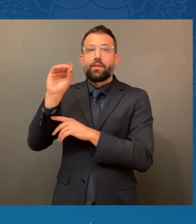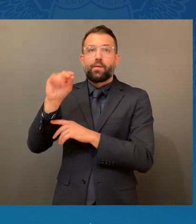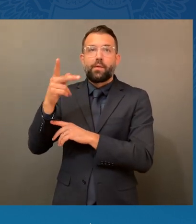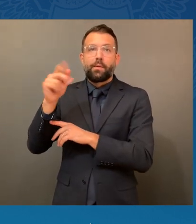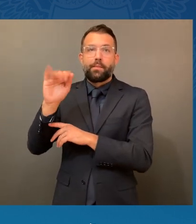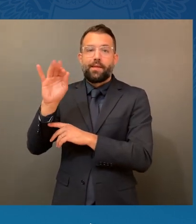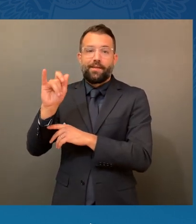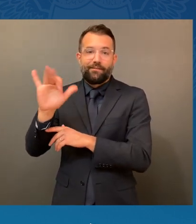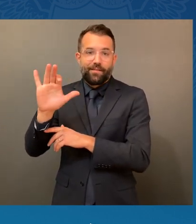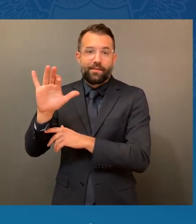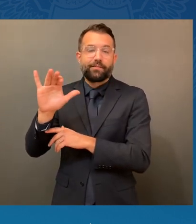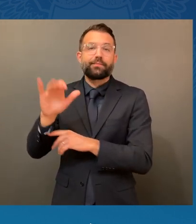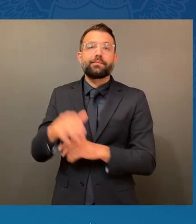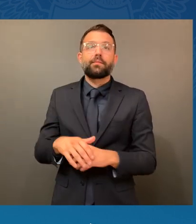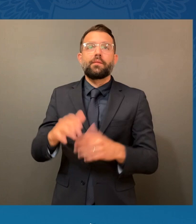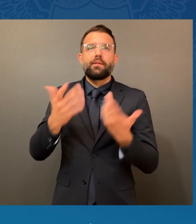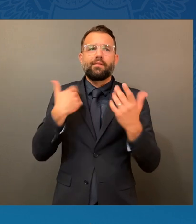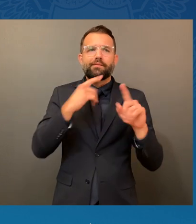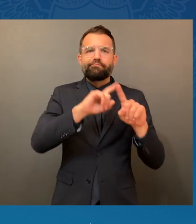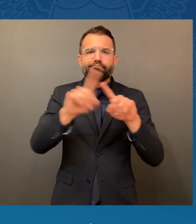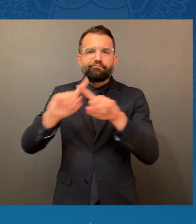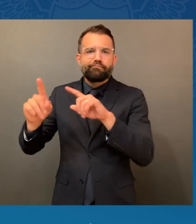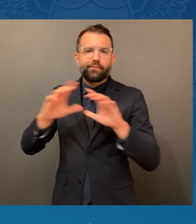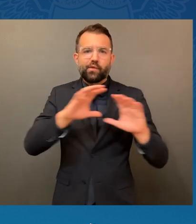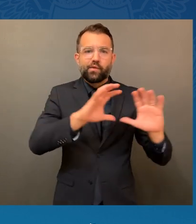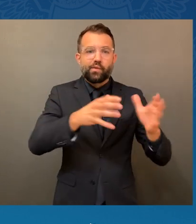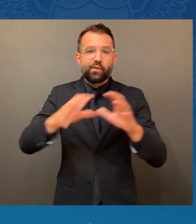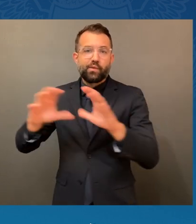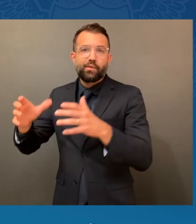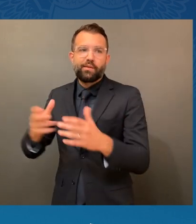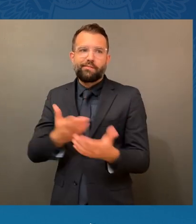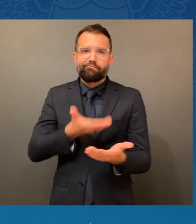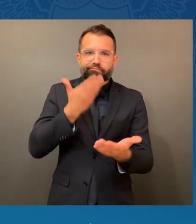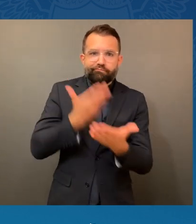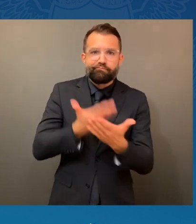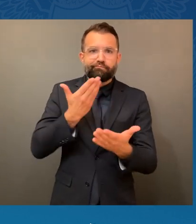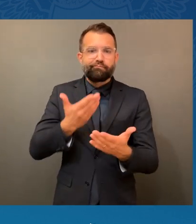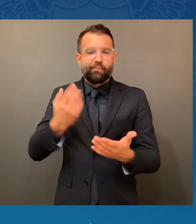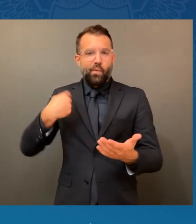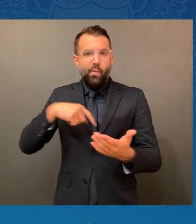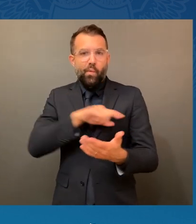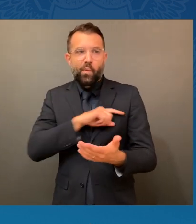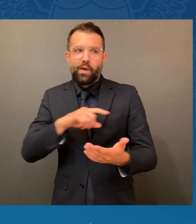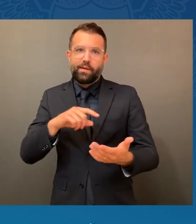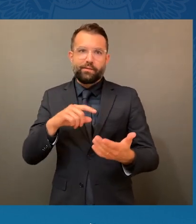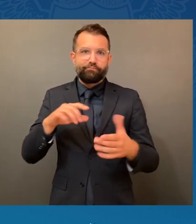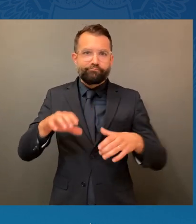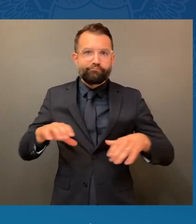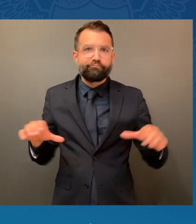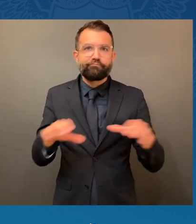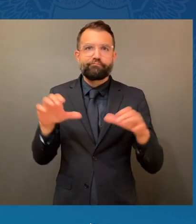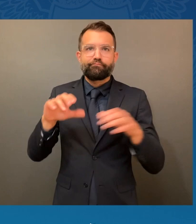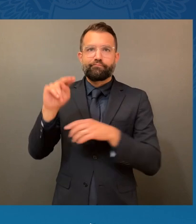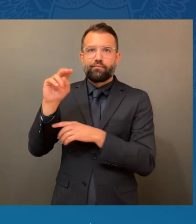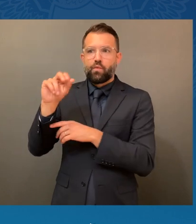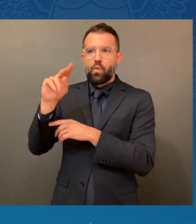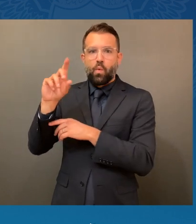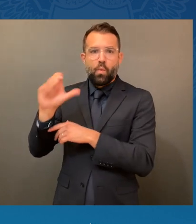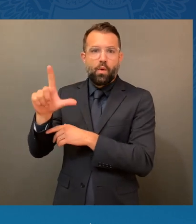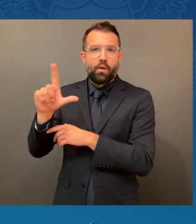and conducted proof of concept integrated powers such as Noble Jaguar and Katana Strike. And they sailed to Wellington, New Zealand